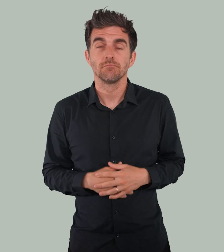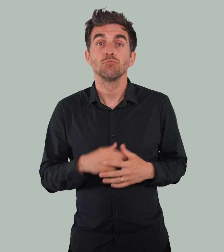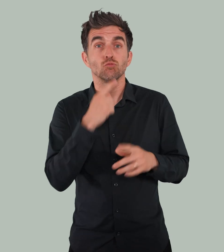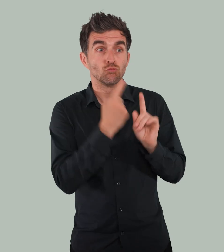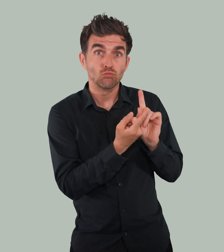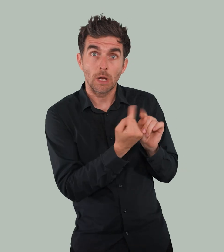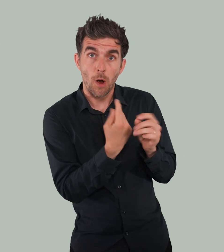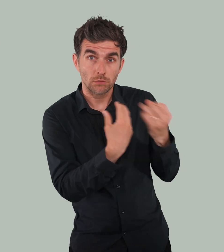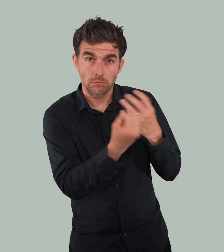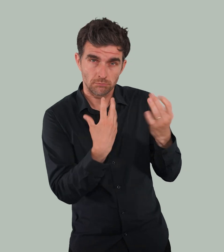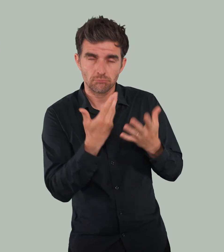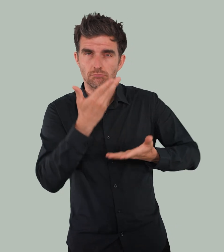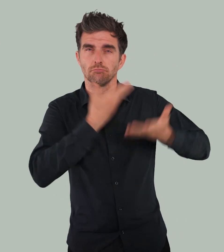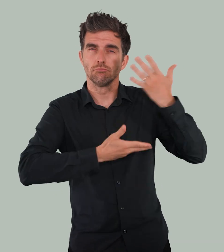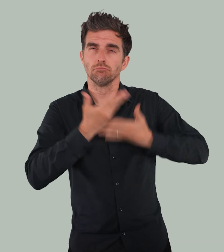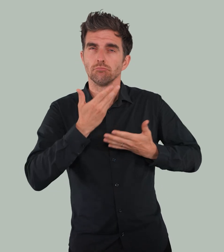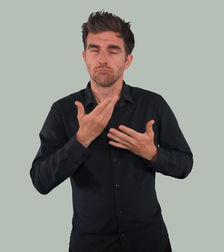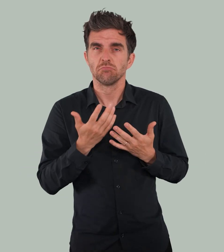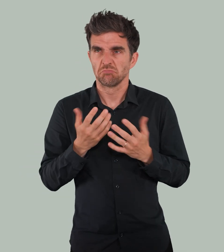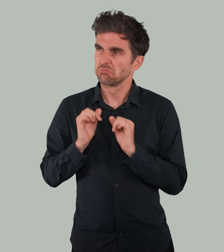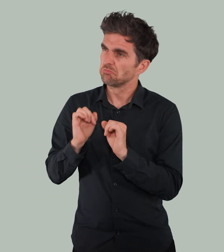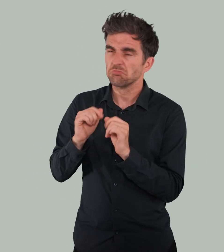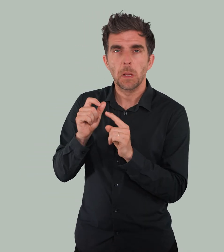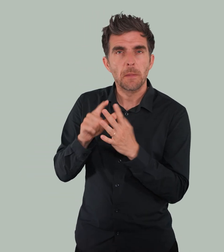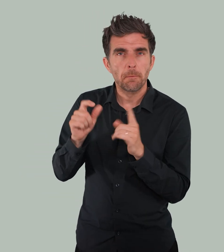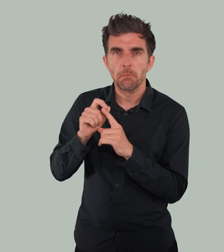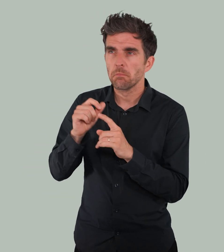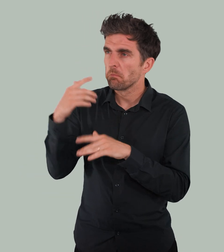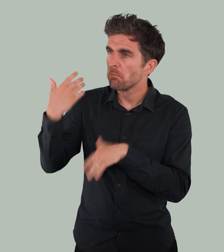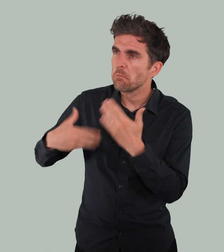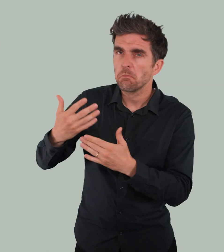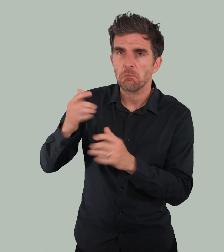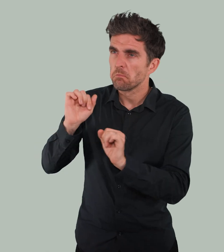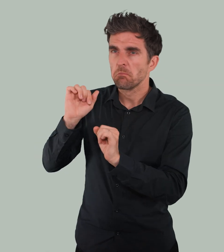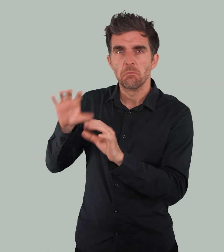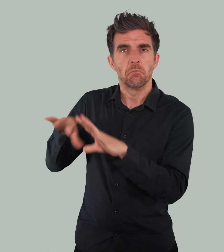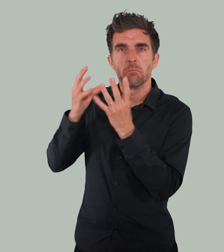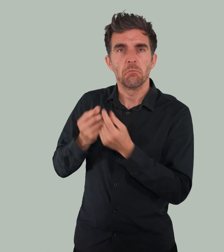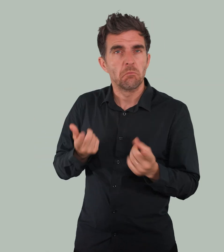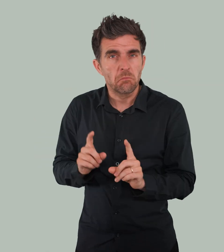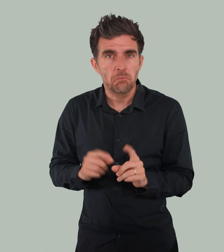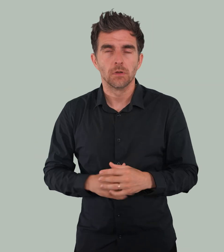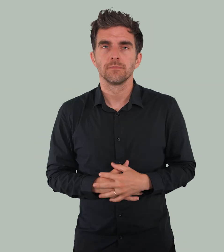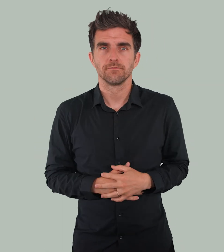20. Responses also describe the wider context in which PIP operates.